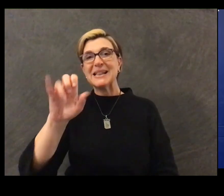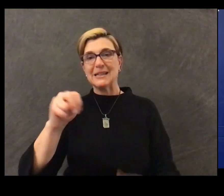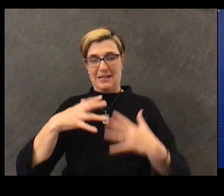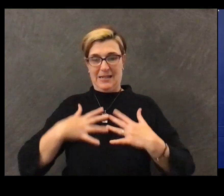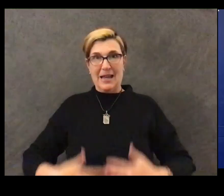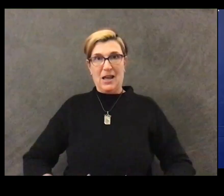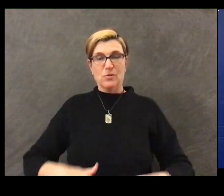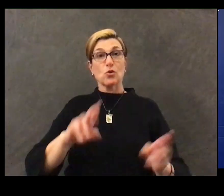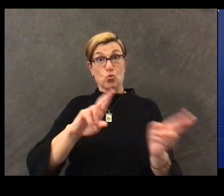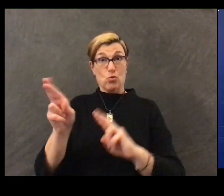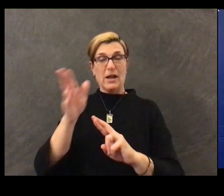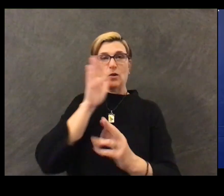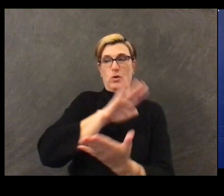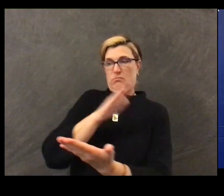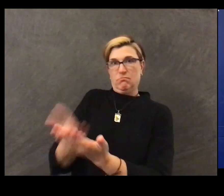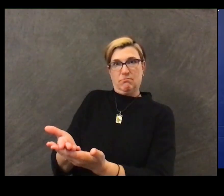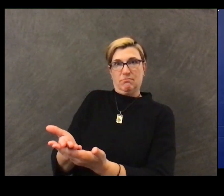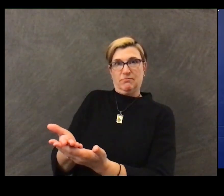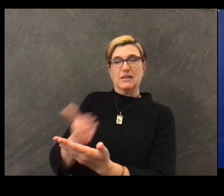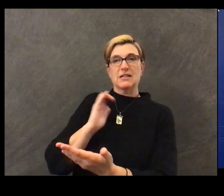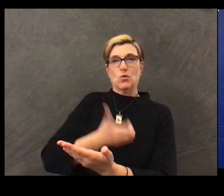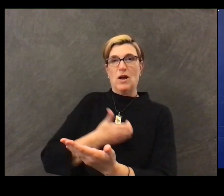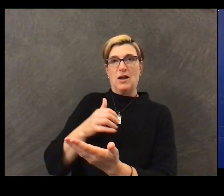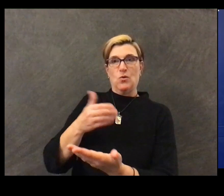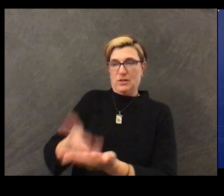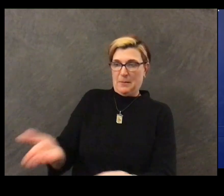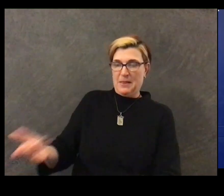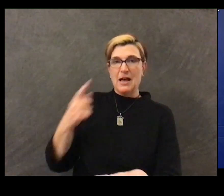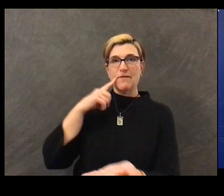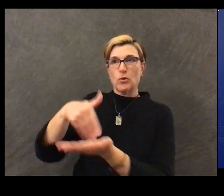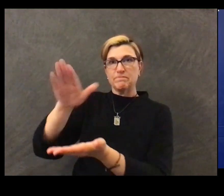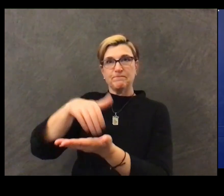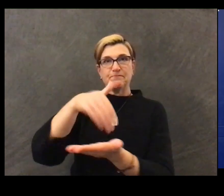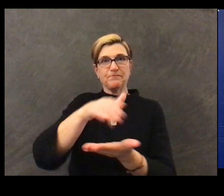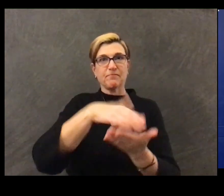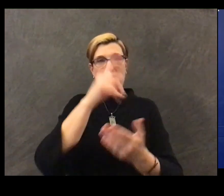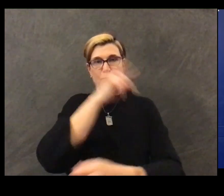into our commercial supply to health care facilities around the country by